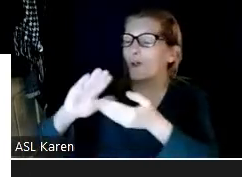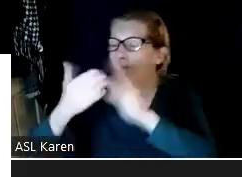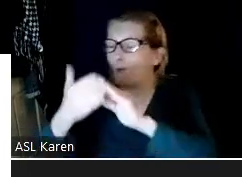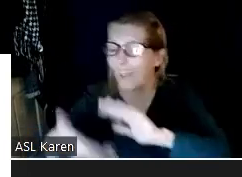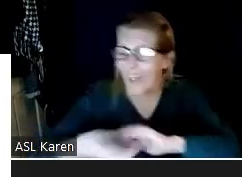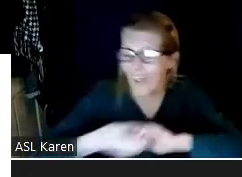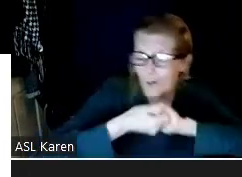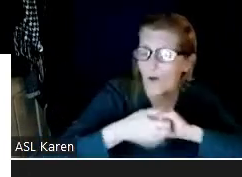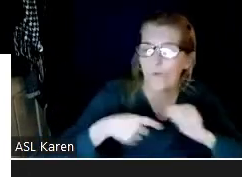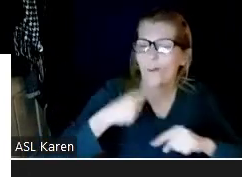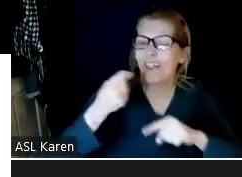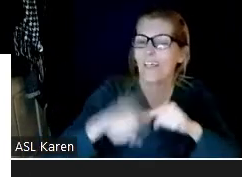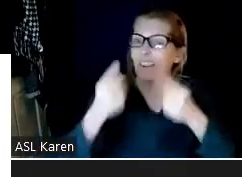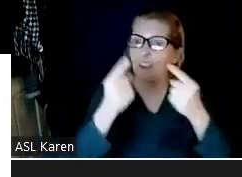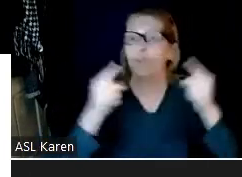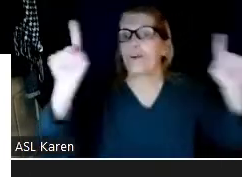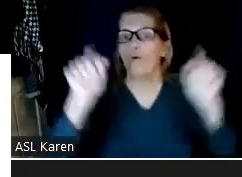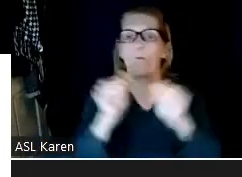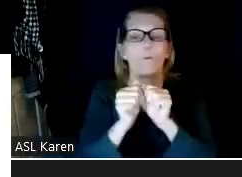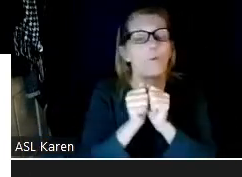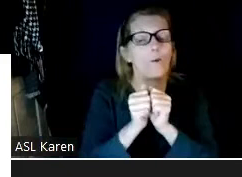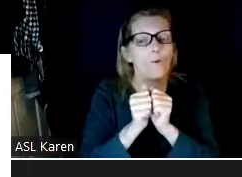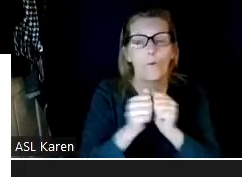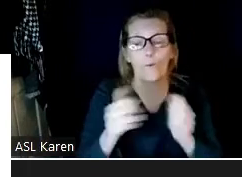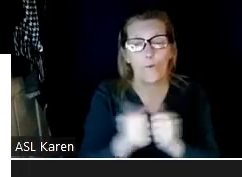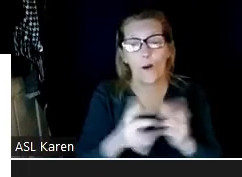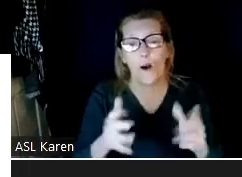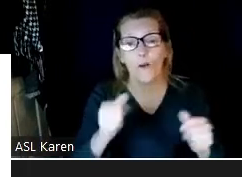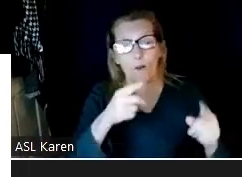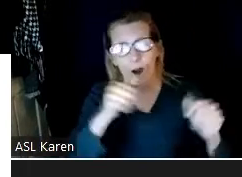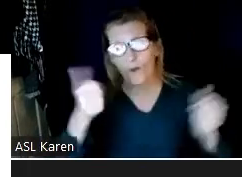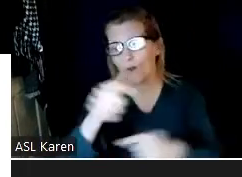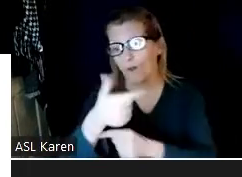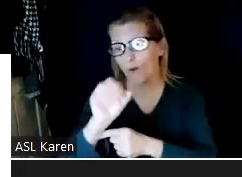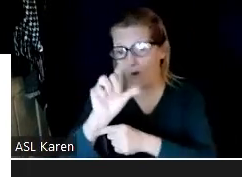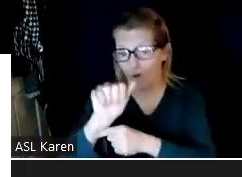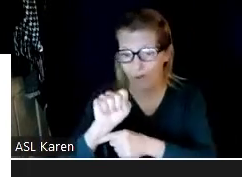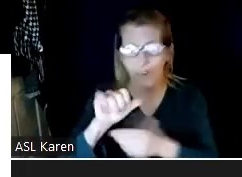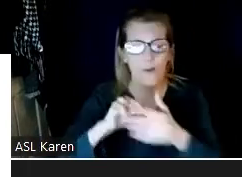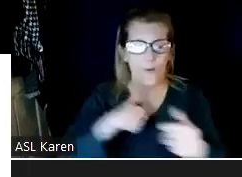We really can't be successful with any of those other goals either unless we do have that strong engagement.